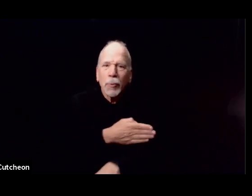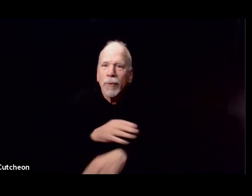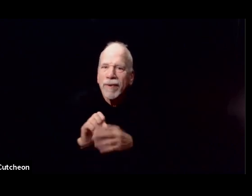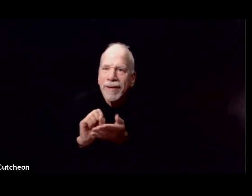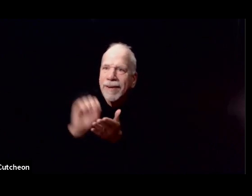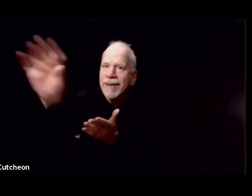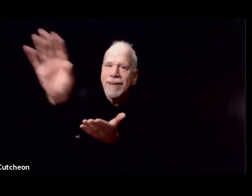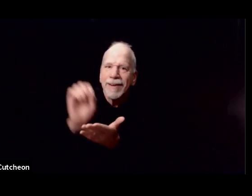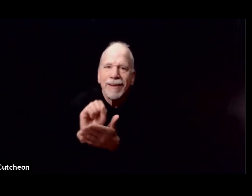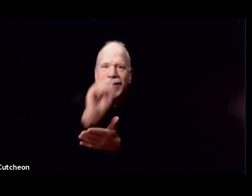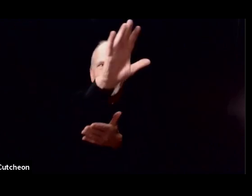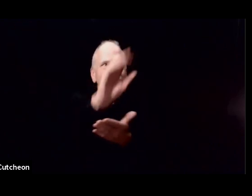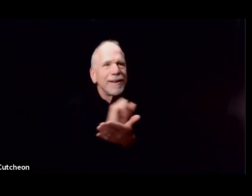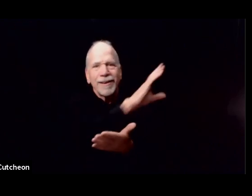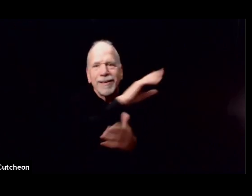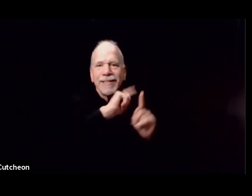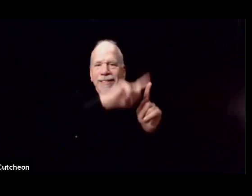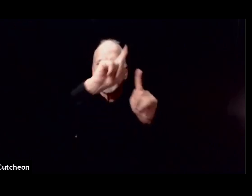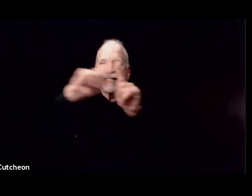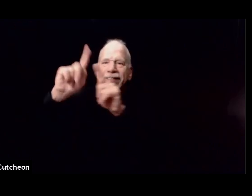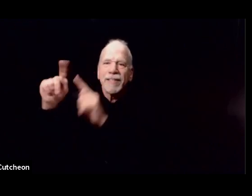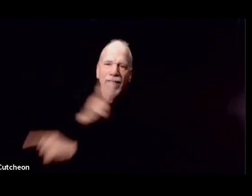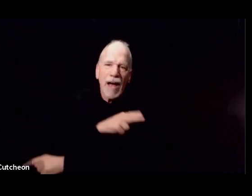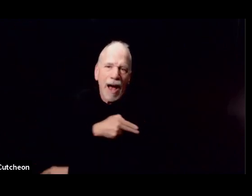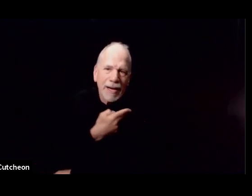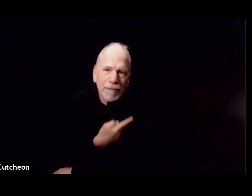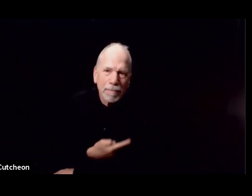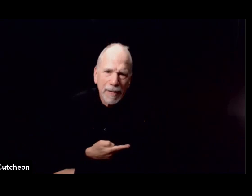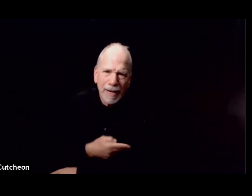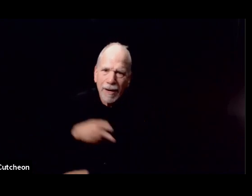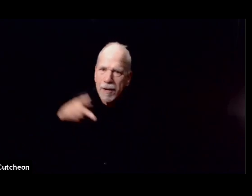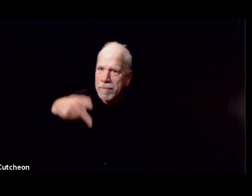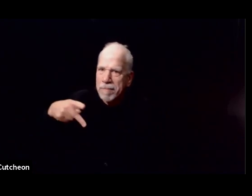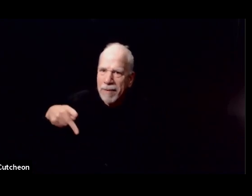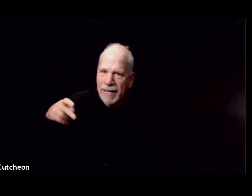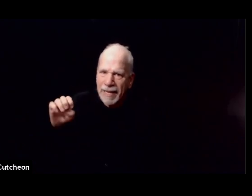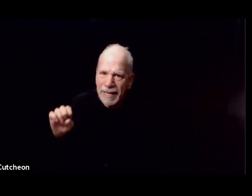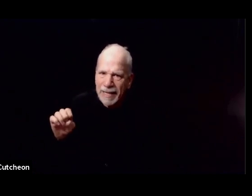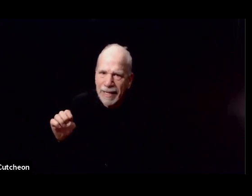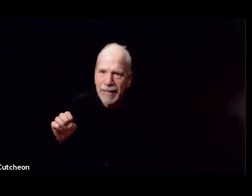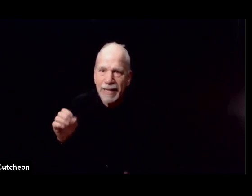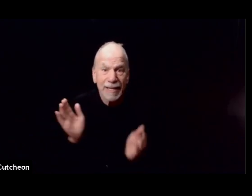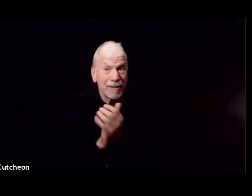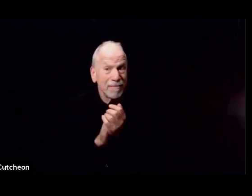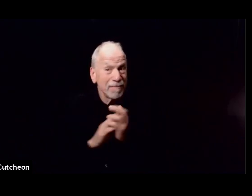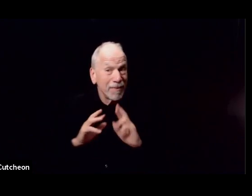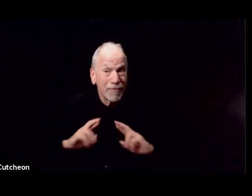We continue to plan for increased capacity both an intensive care units as well as regular